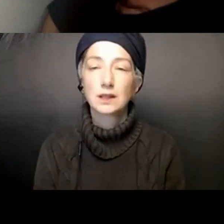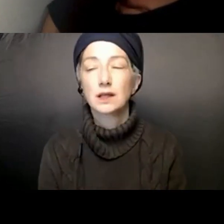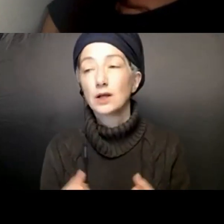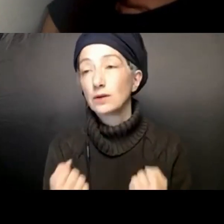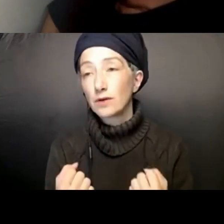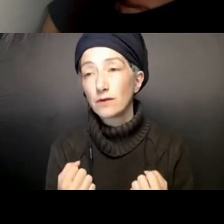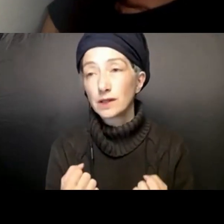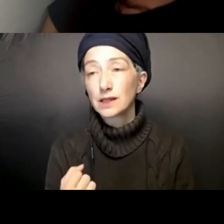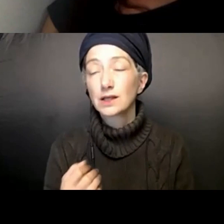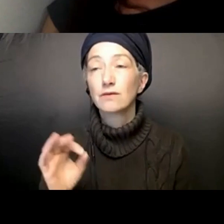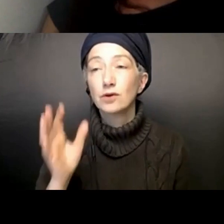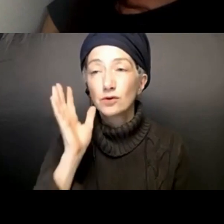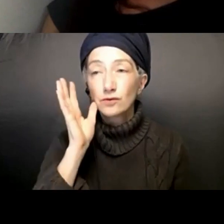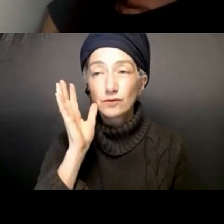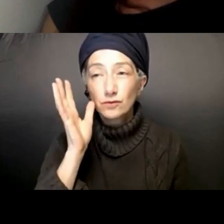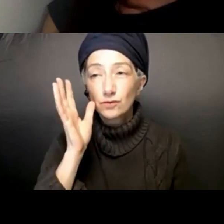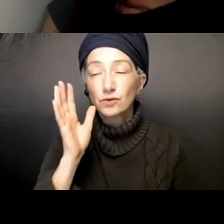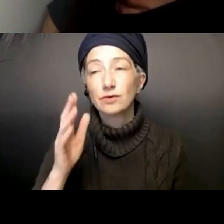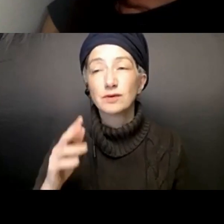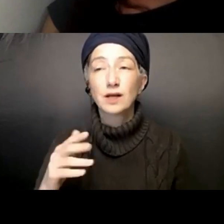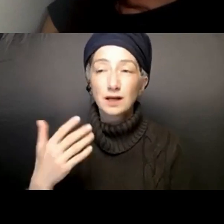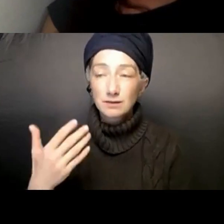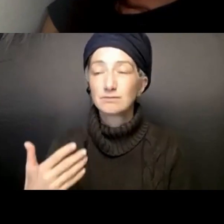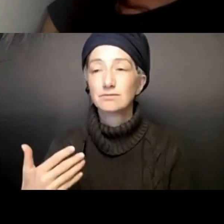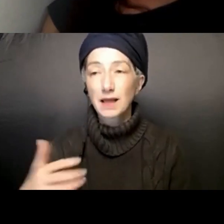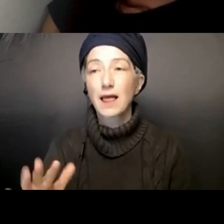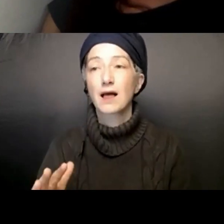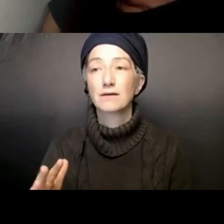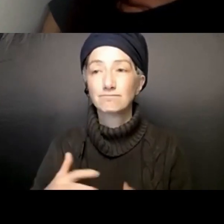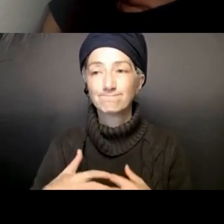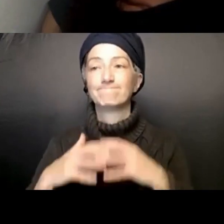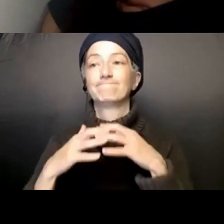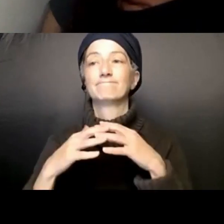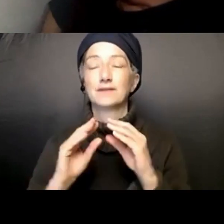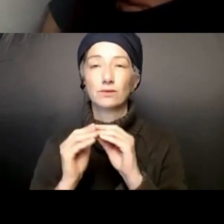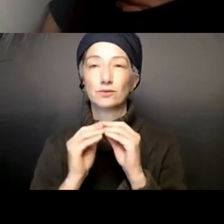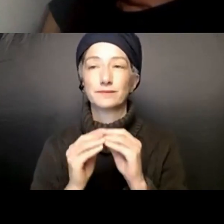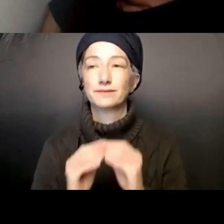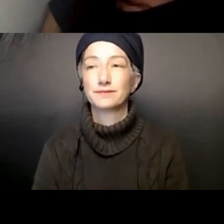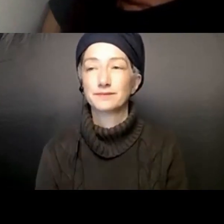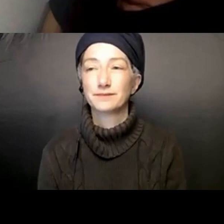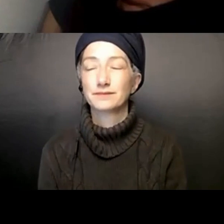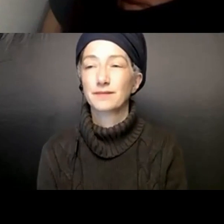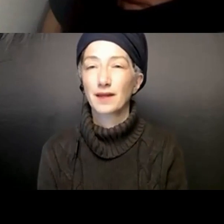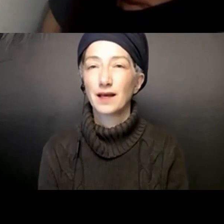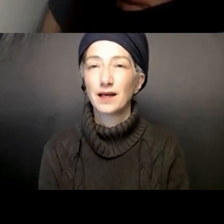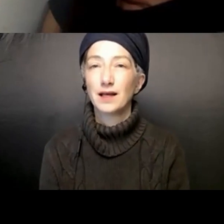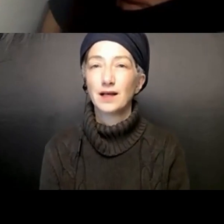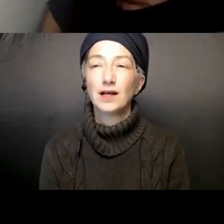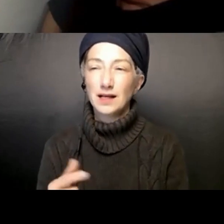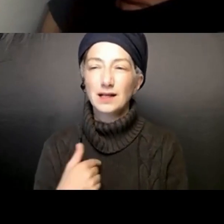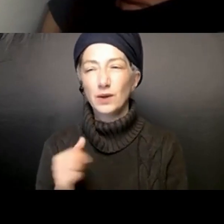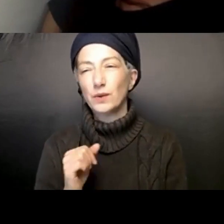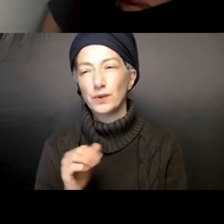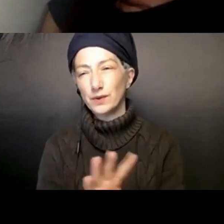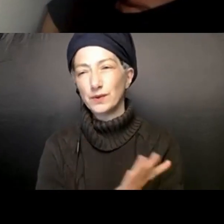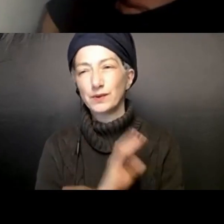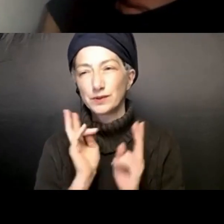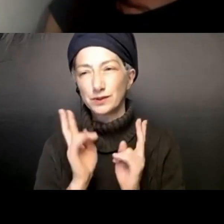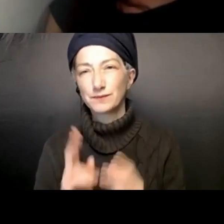for the future find some community. So that really touched me as well. To Carrie's comment: